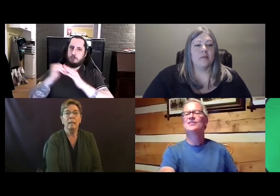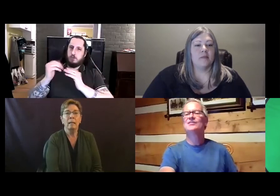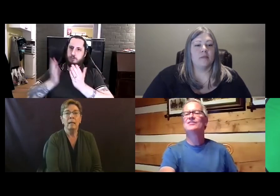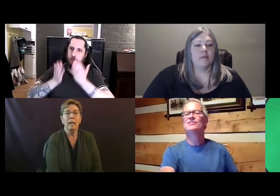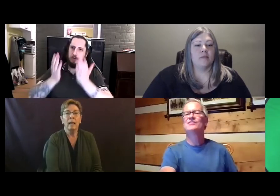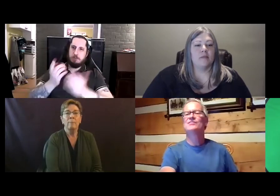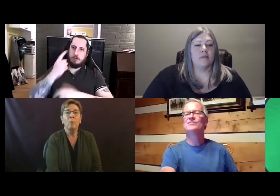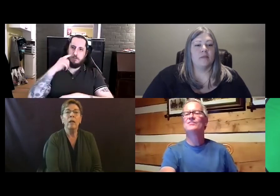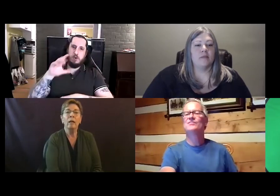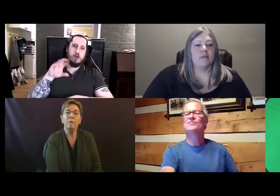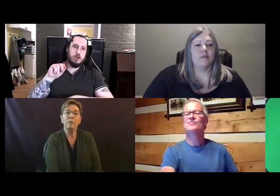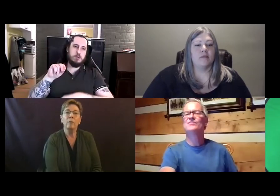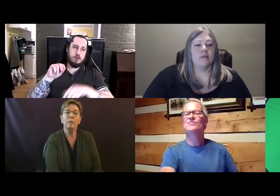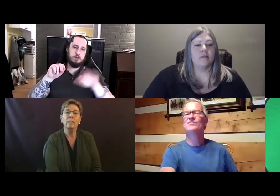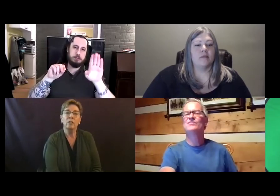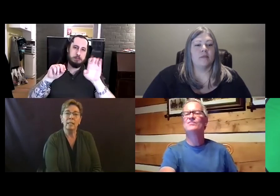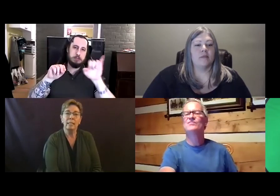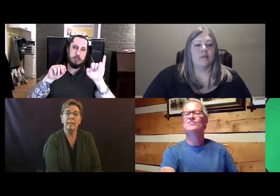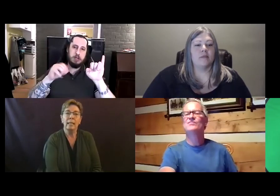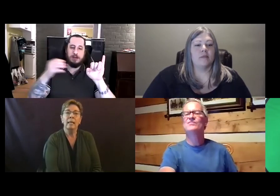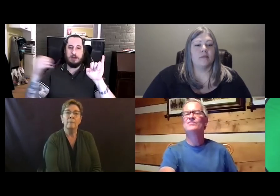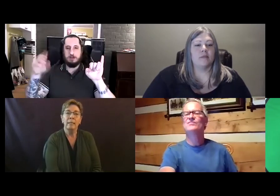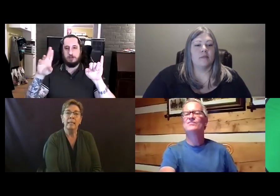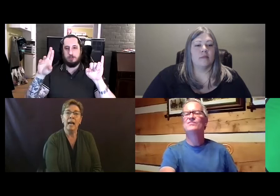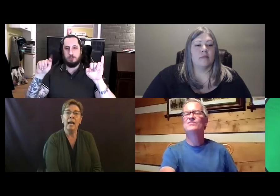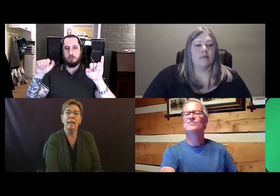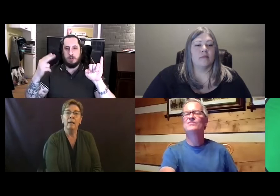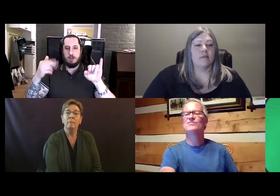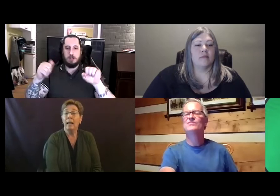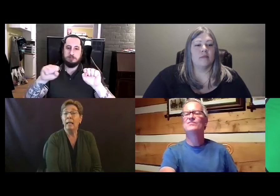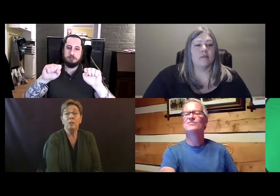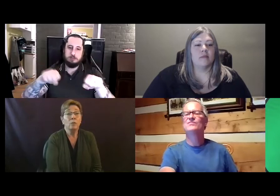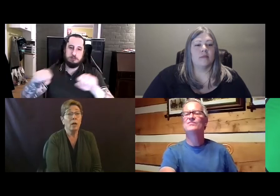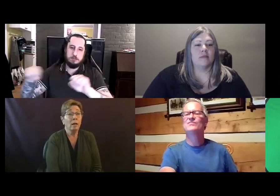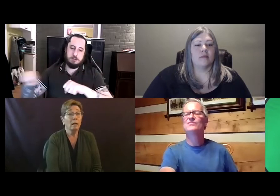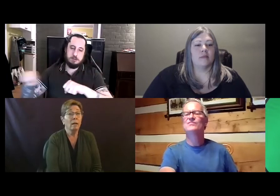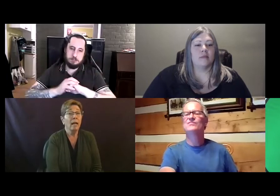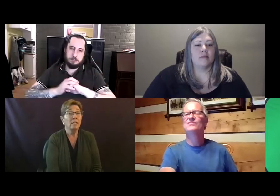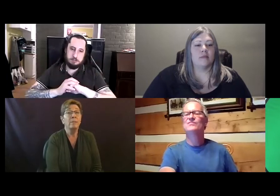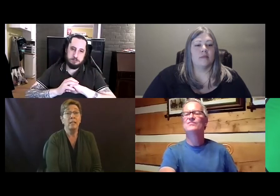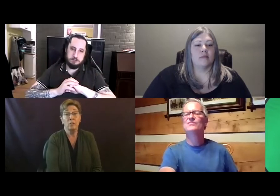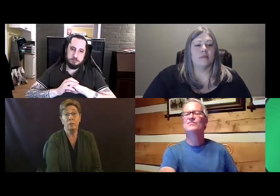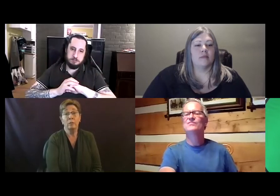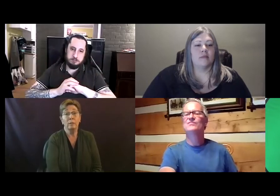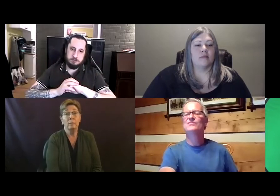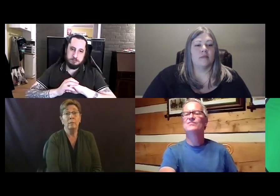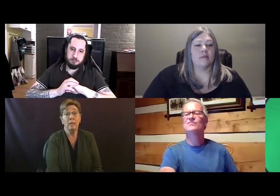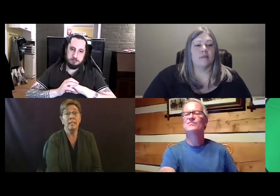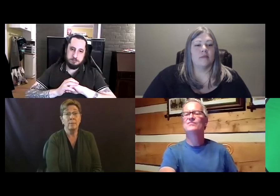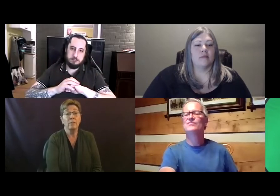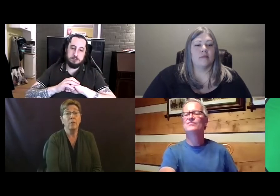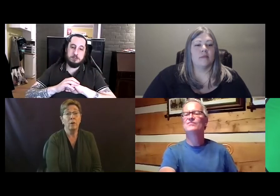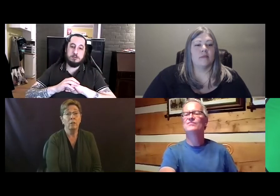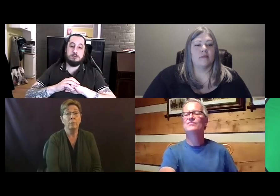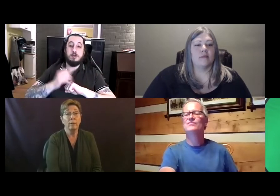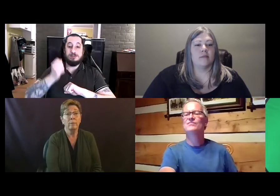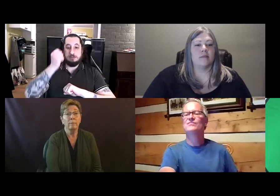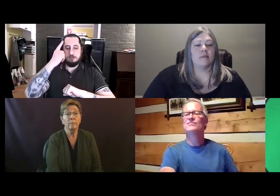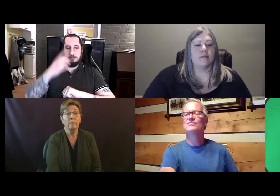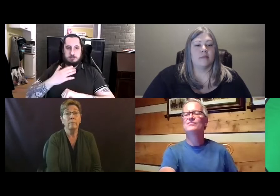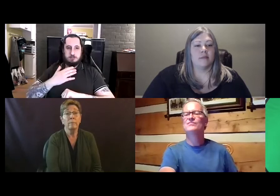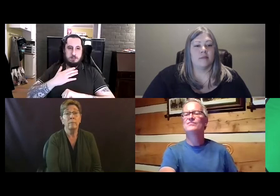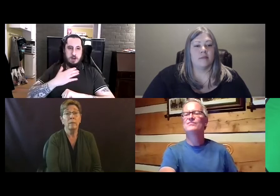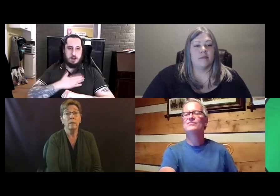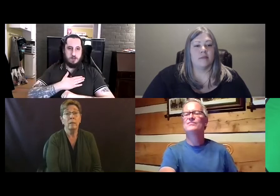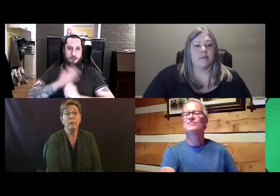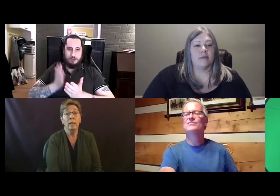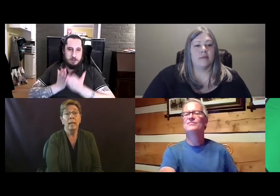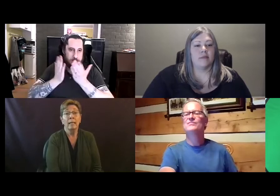But we are comfortable suggesting the BEI and Utah as potential assessments for Colorado.